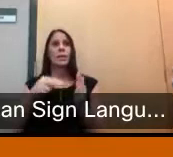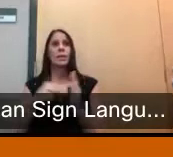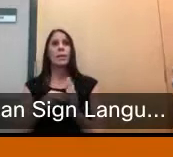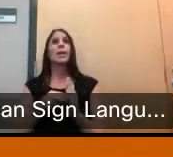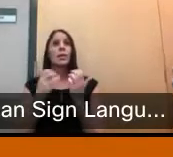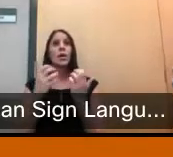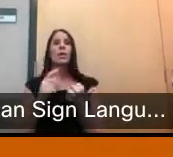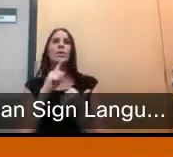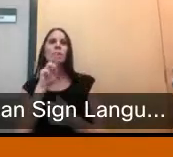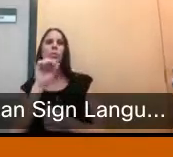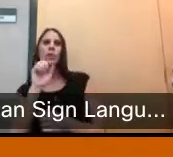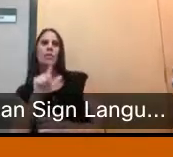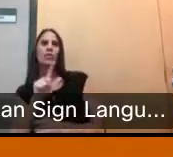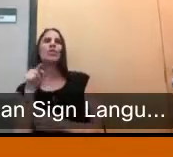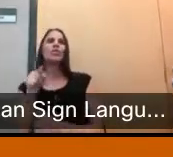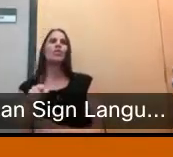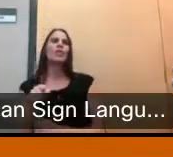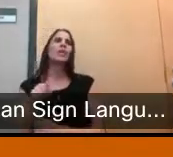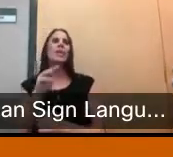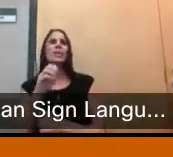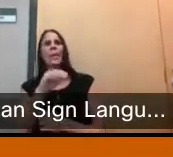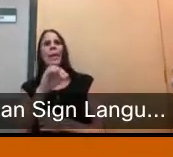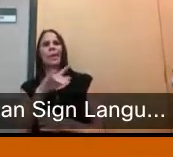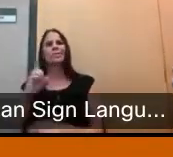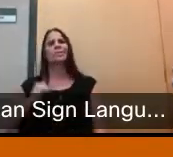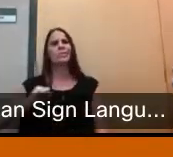and she's America Omega, and she drinks Starbucks and she shops at Nordstrom.238 "Texas Public